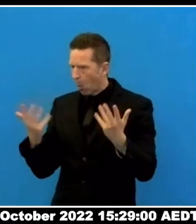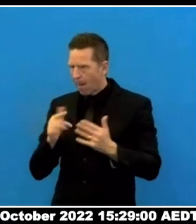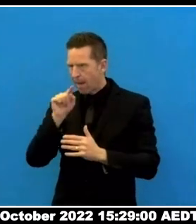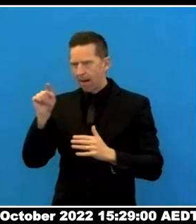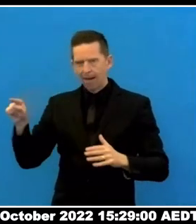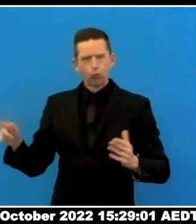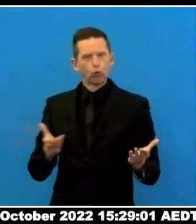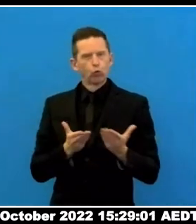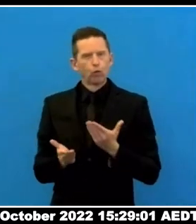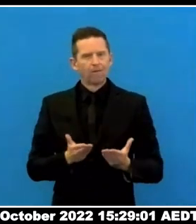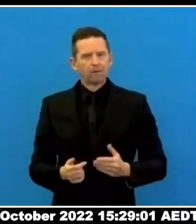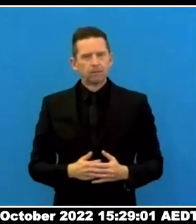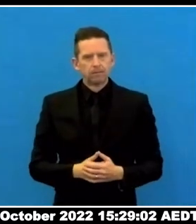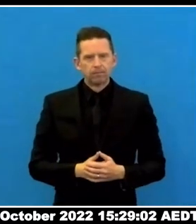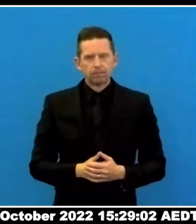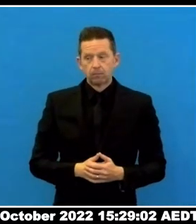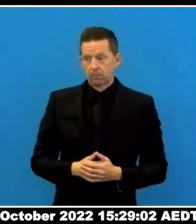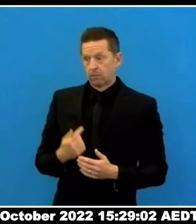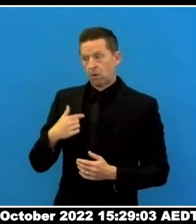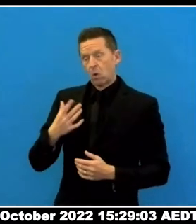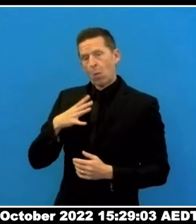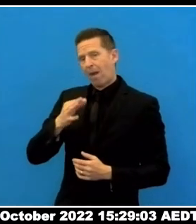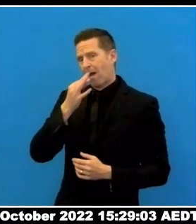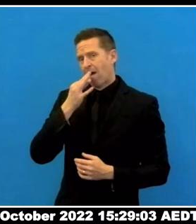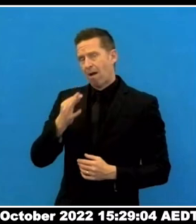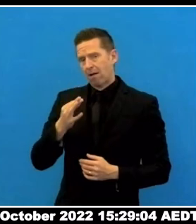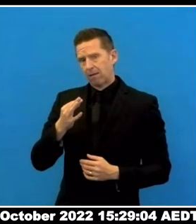So, first question I wanted to ask you Is about the shame